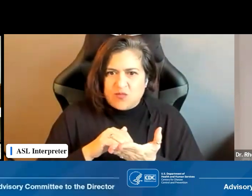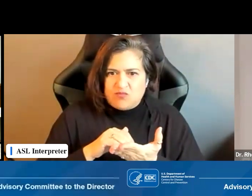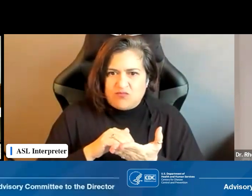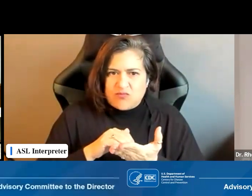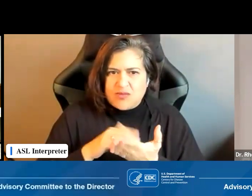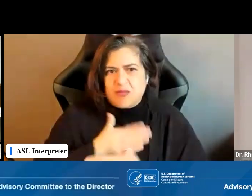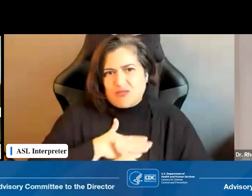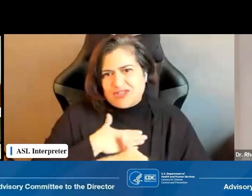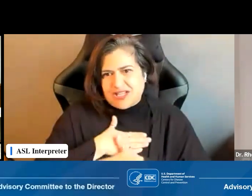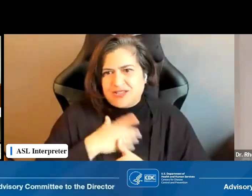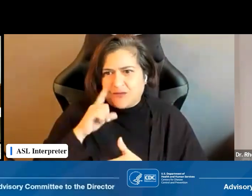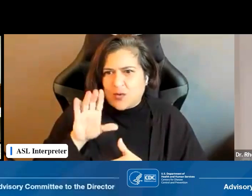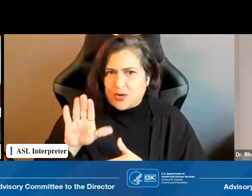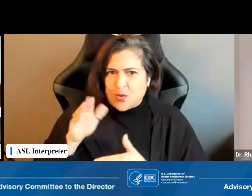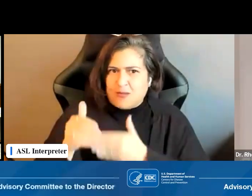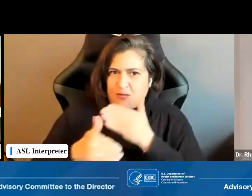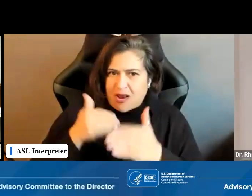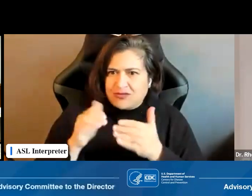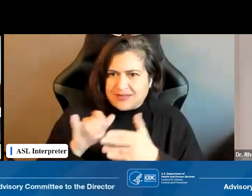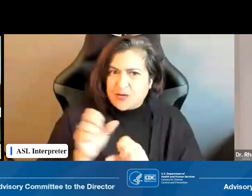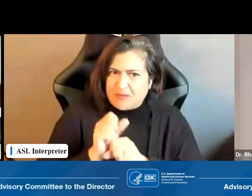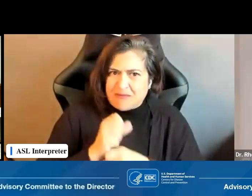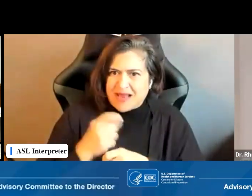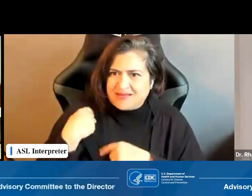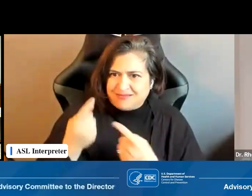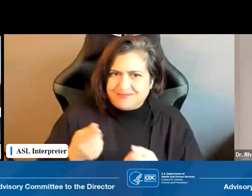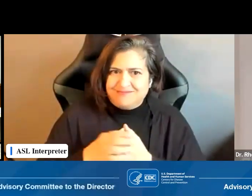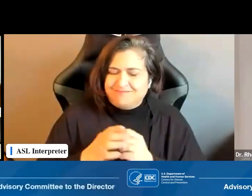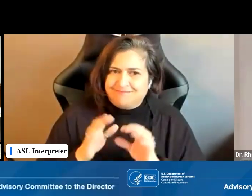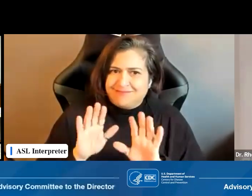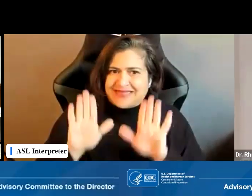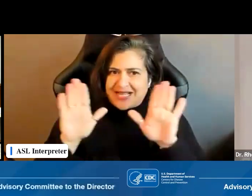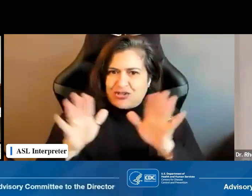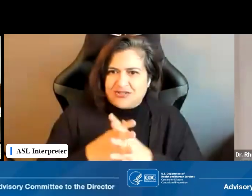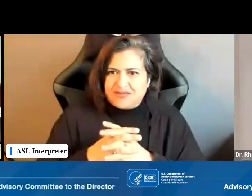for the remarkable progress that you've been able to make. It's spectacular. Yeah, we're getting there.